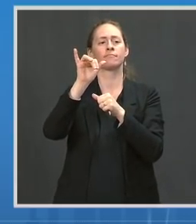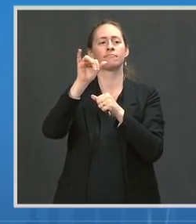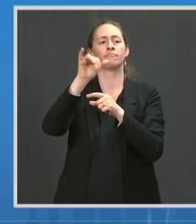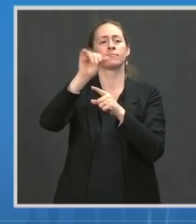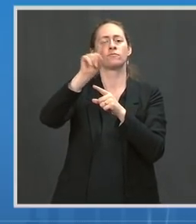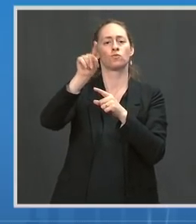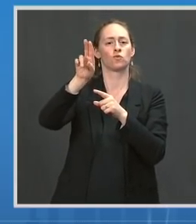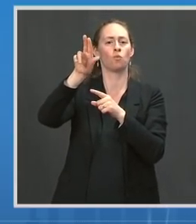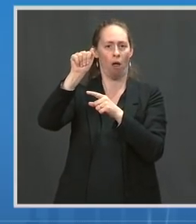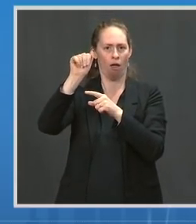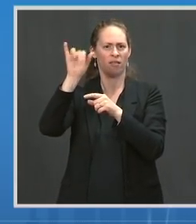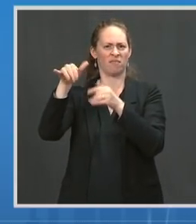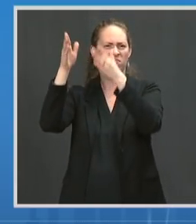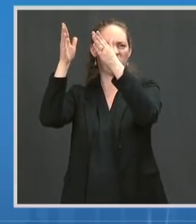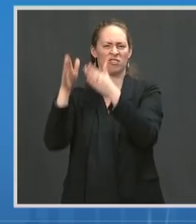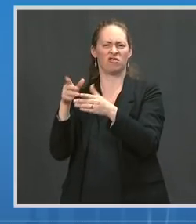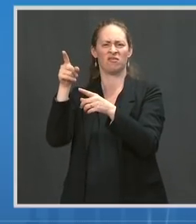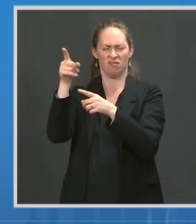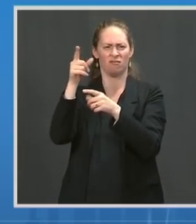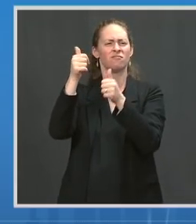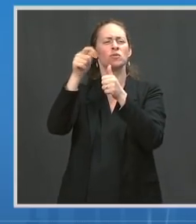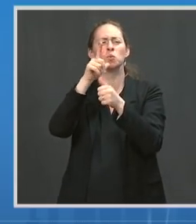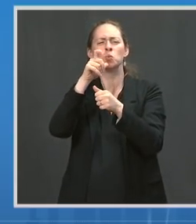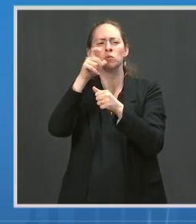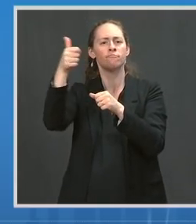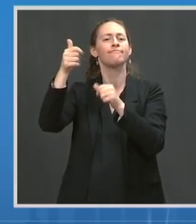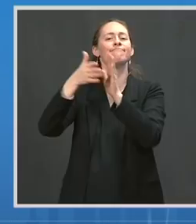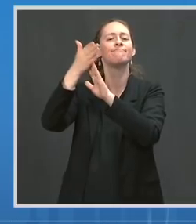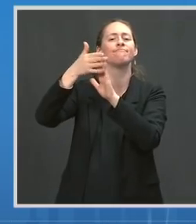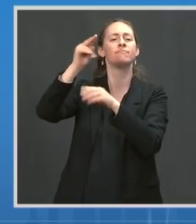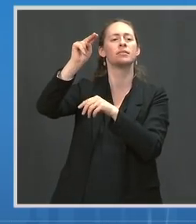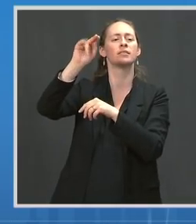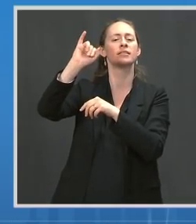Unit at NIH; and Roy "Trip" Gulik,